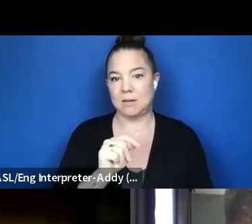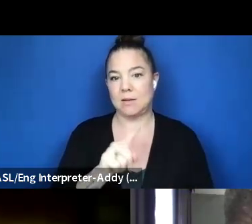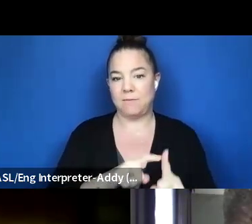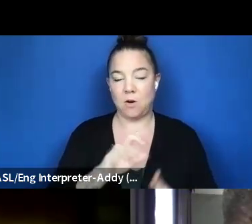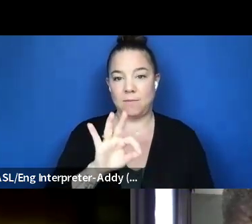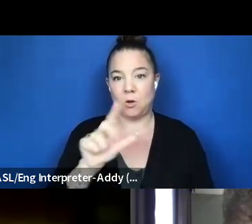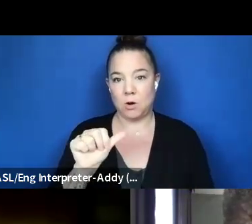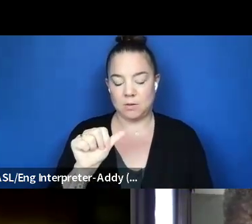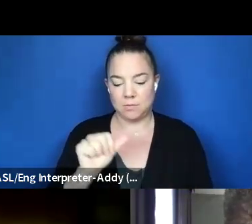Adeleigh Belyeu: and